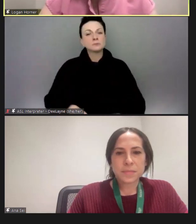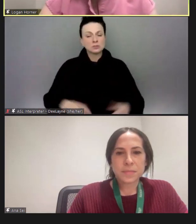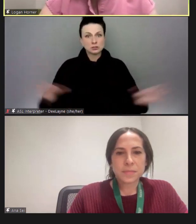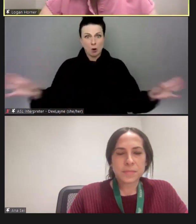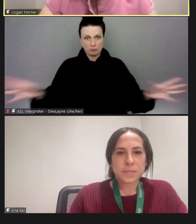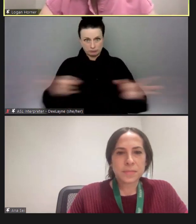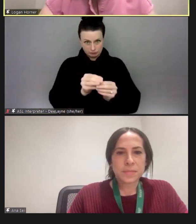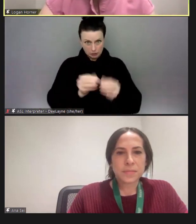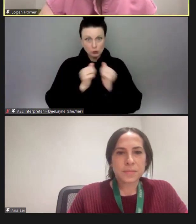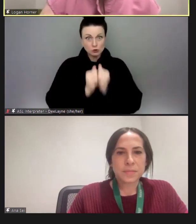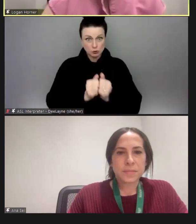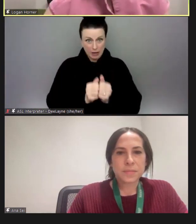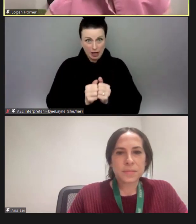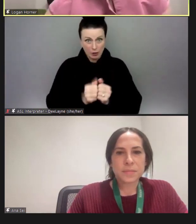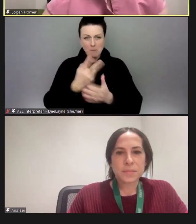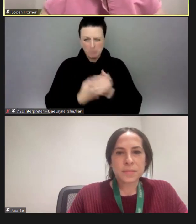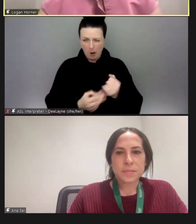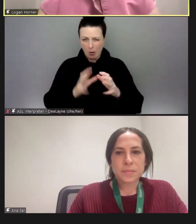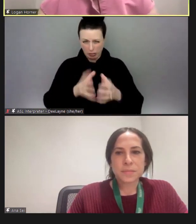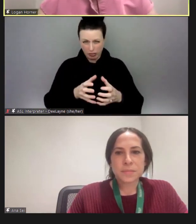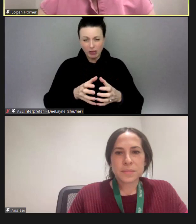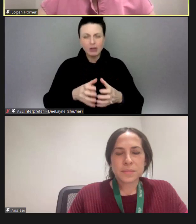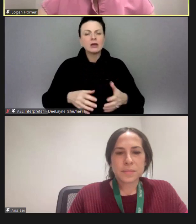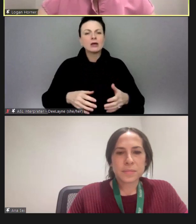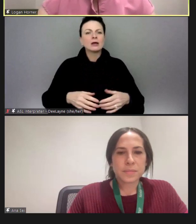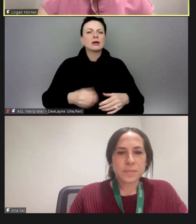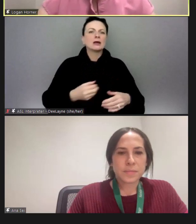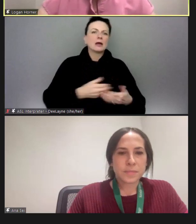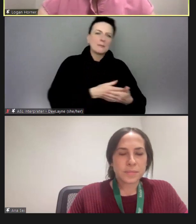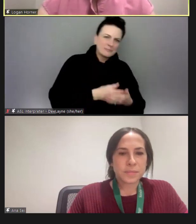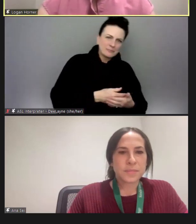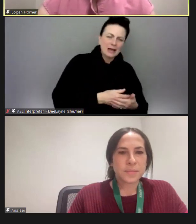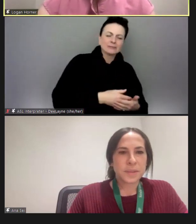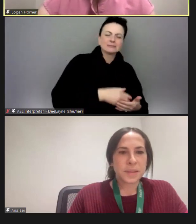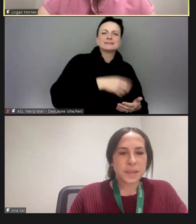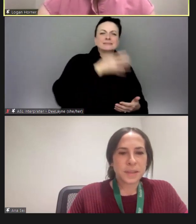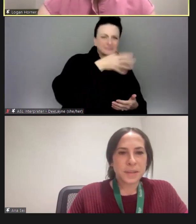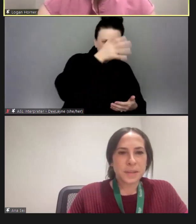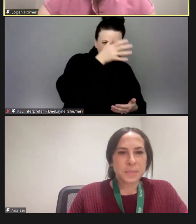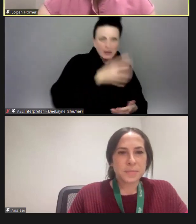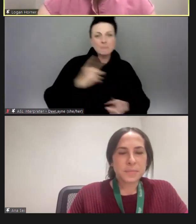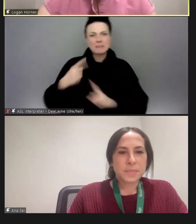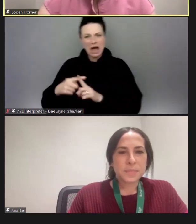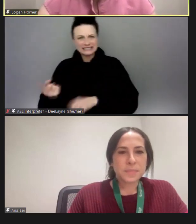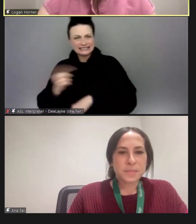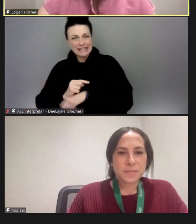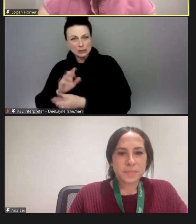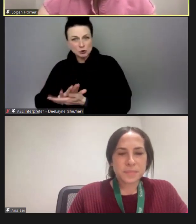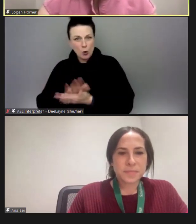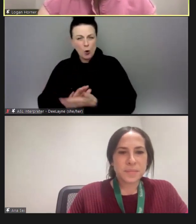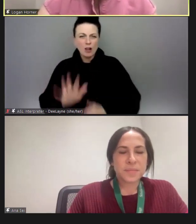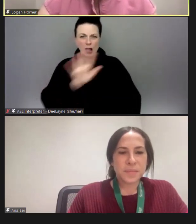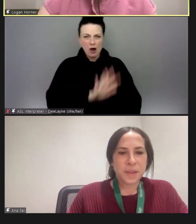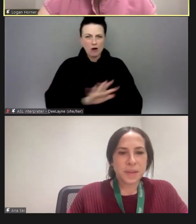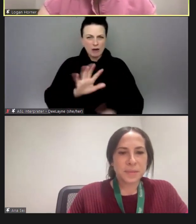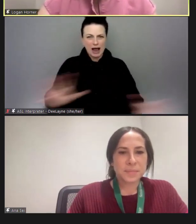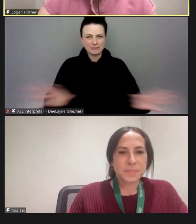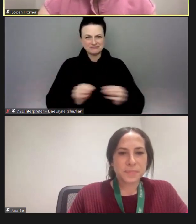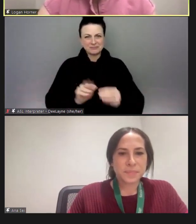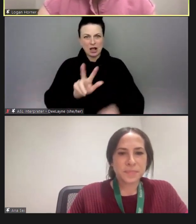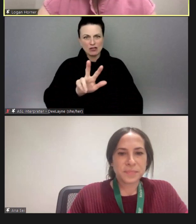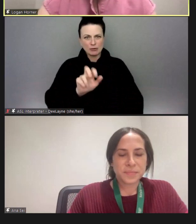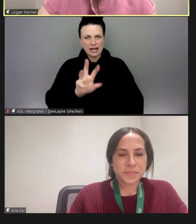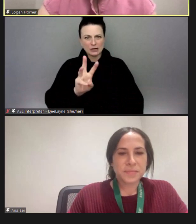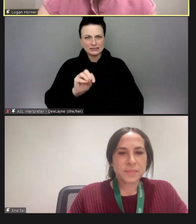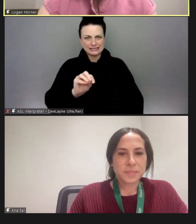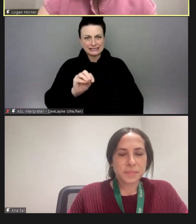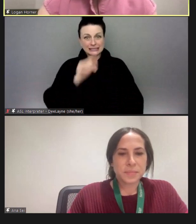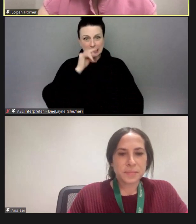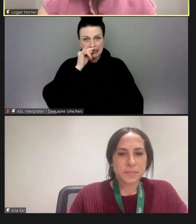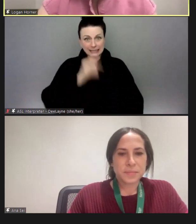together our parent impant and our day